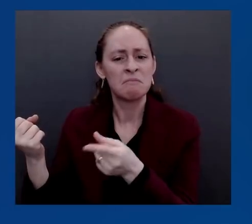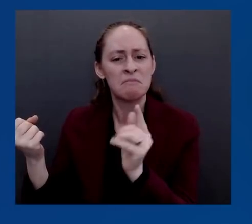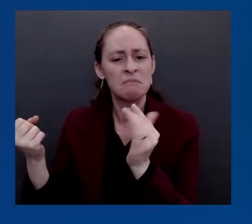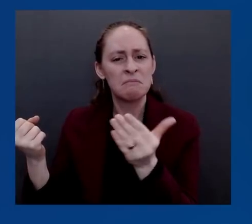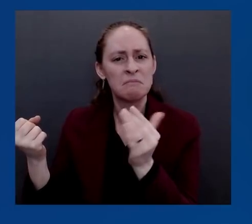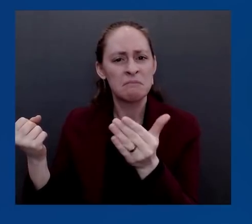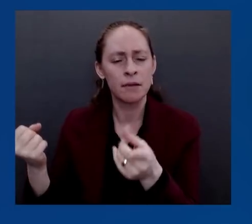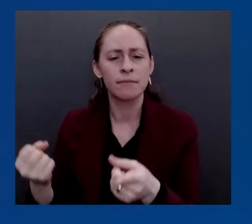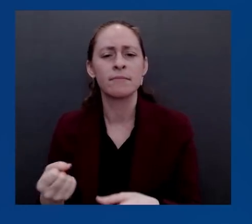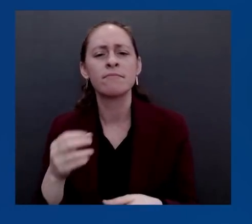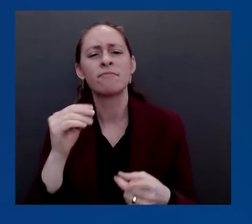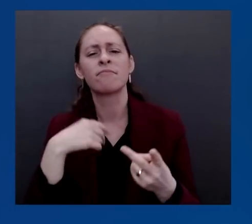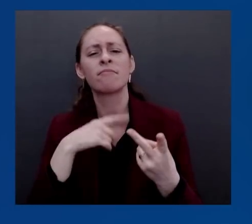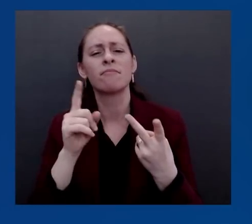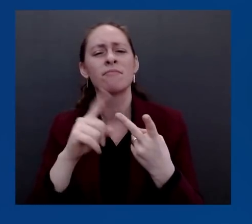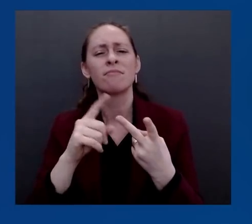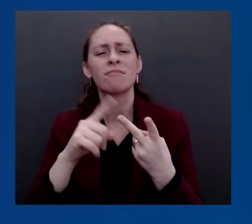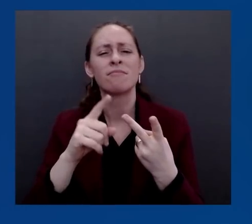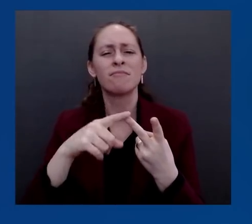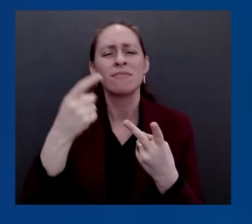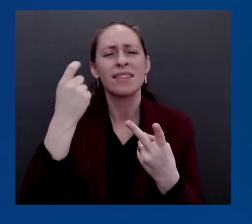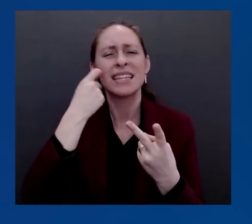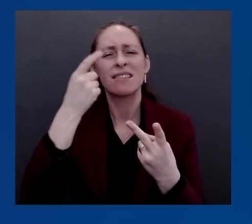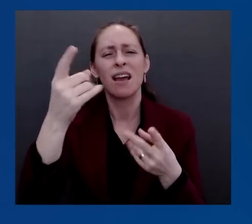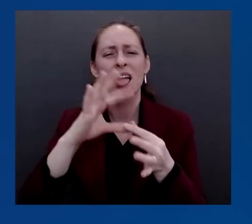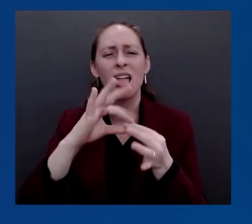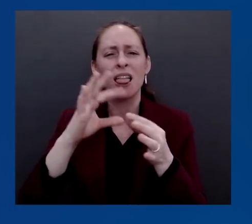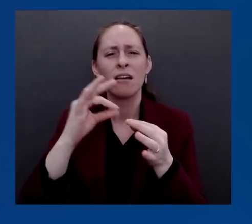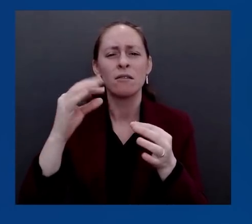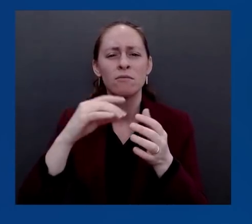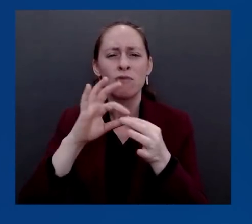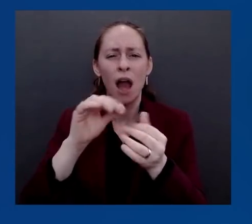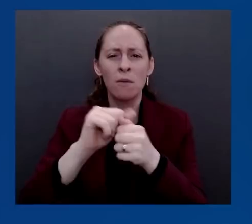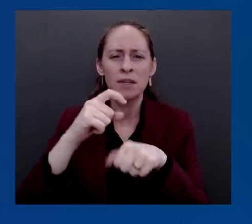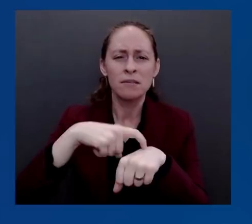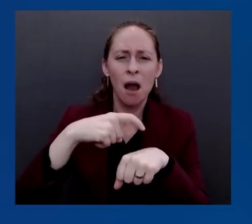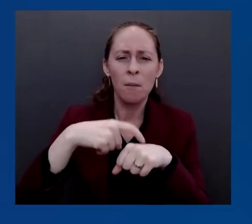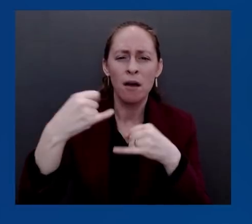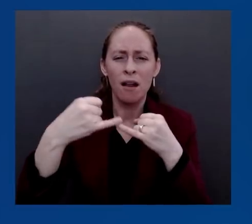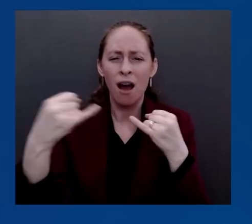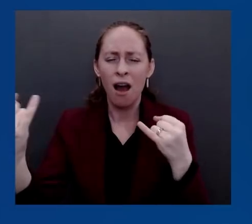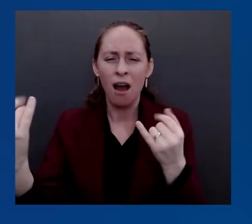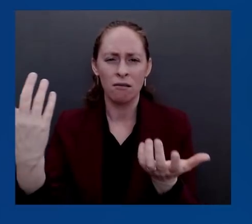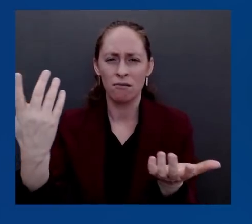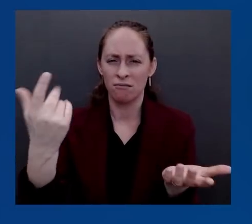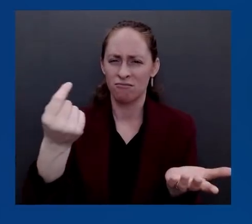what should we expect that rollout should look like? You know, will it be individual pieces of guidance from CDC